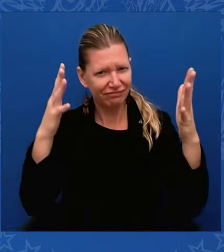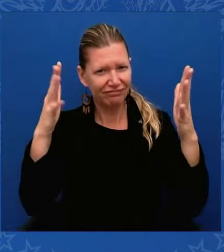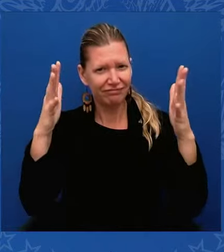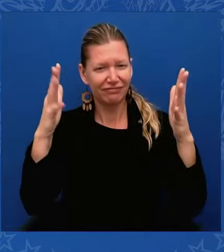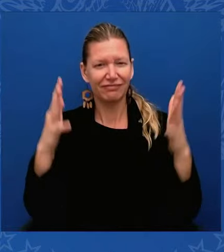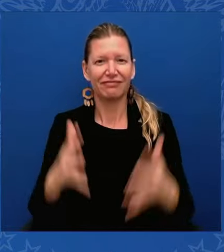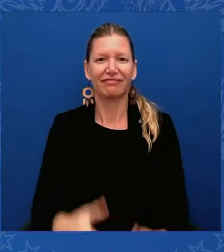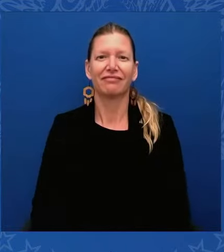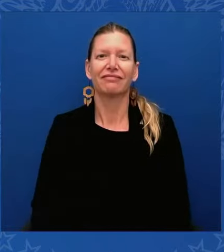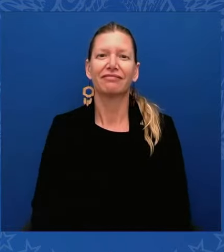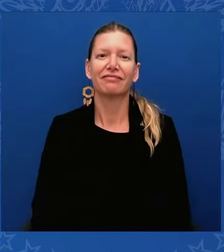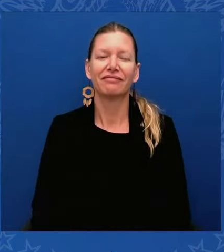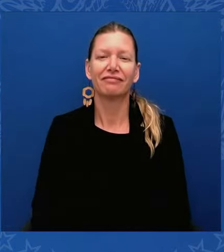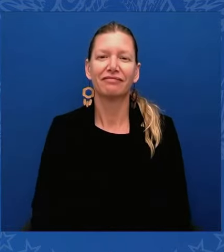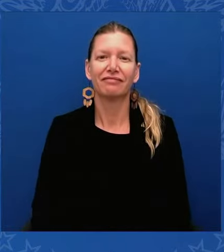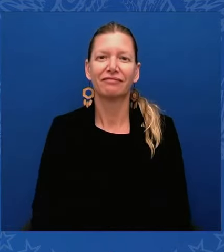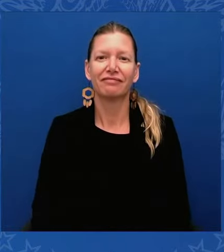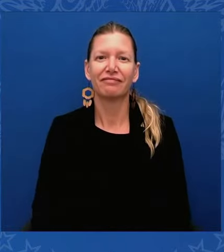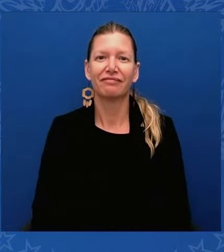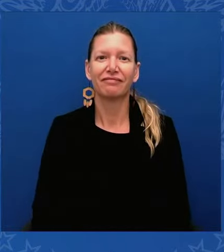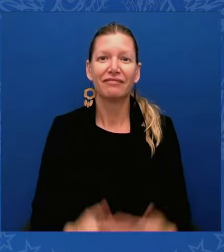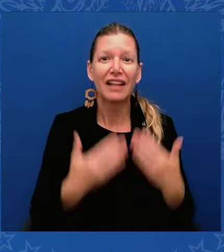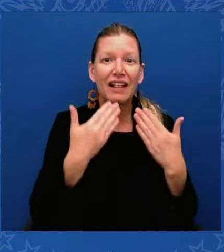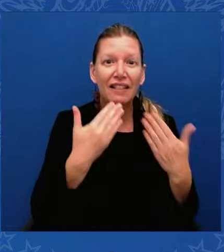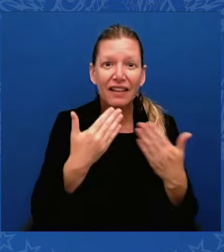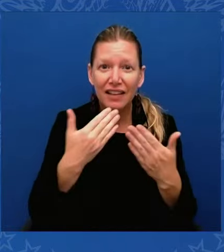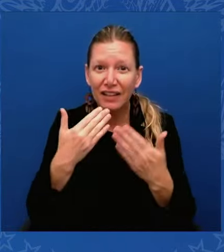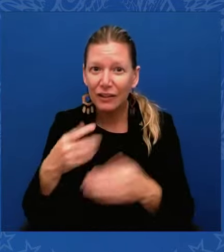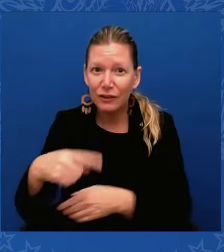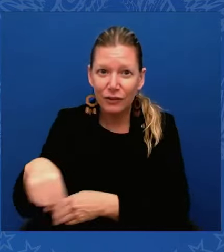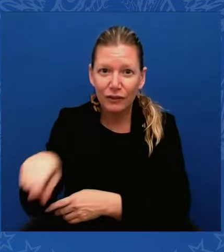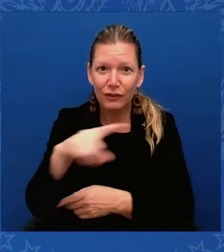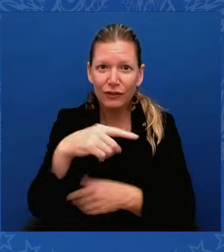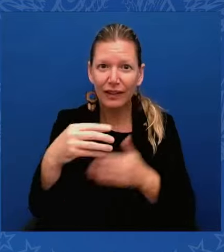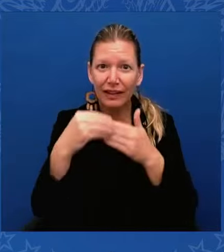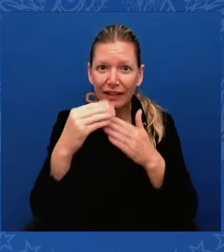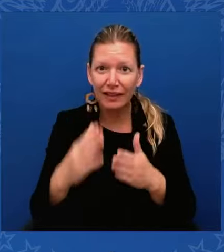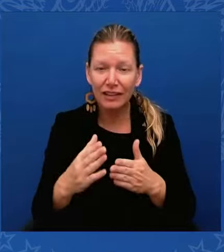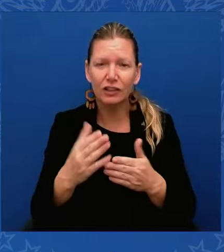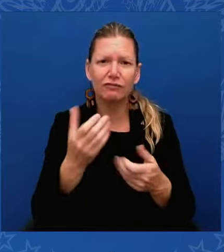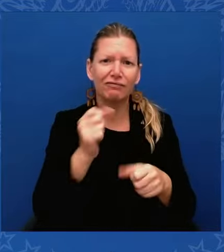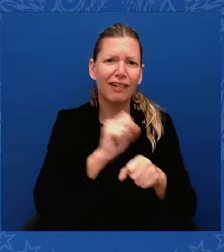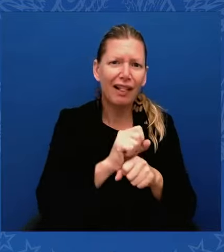And thanks to all of you leaders of labor, business, philanthropy, civil rights, arts, culture and so much more.